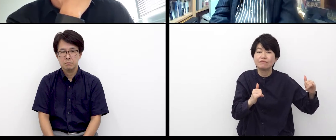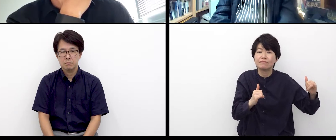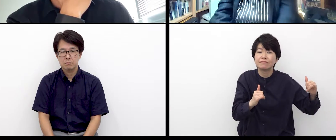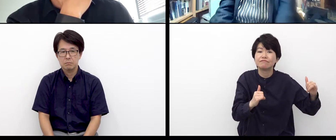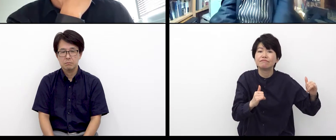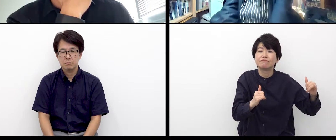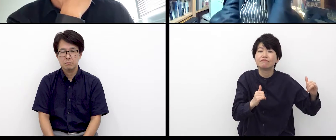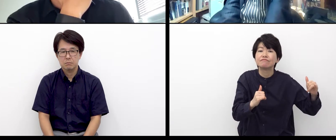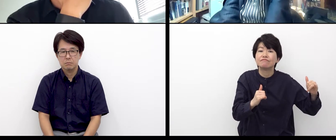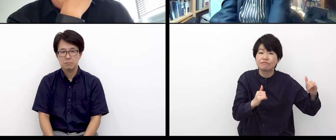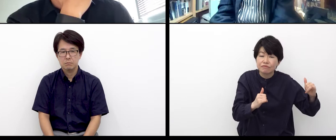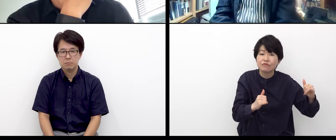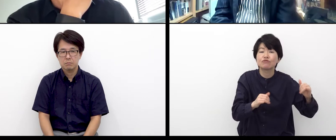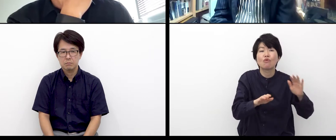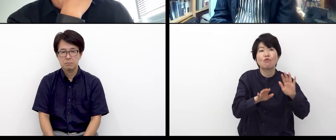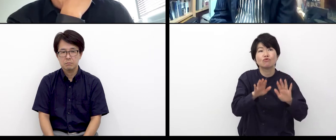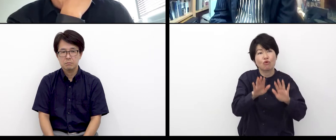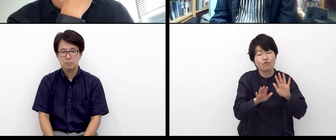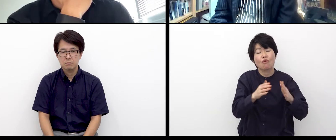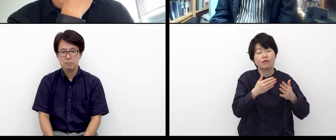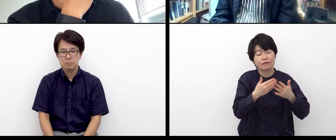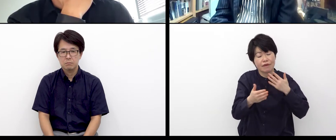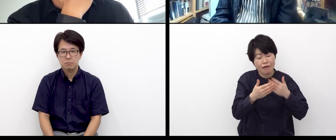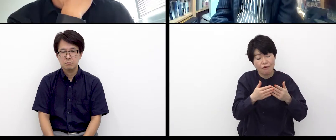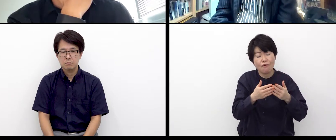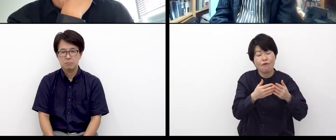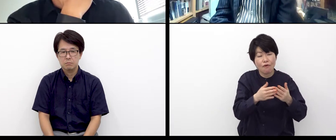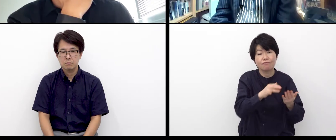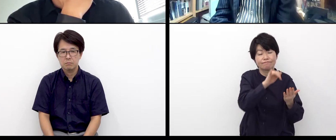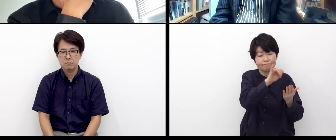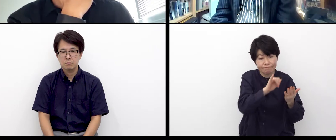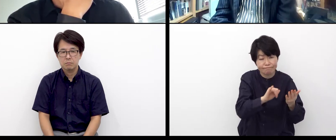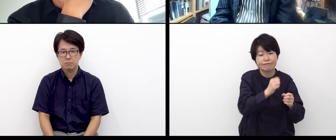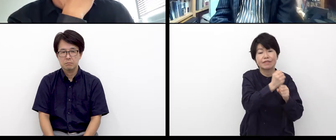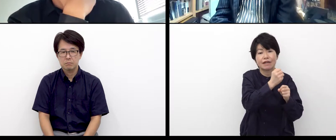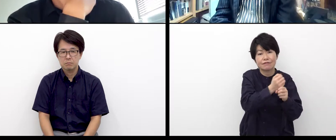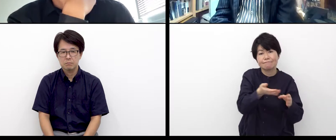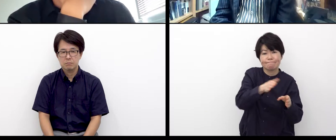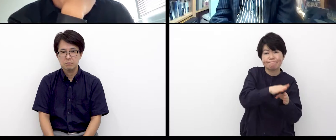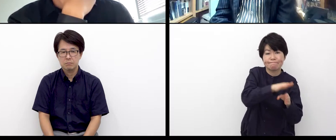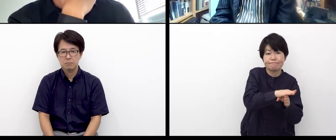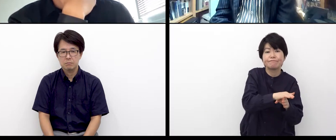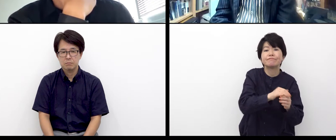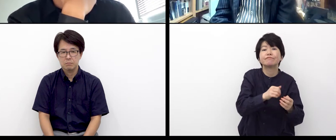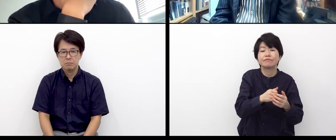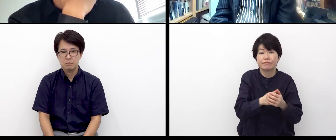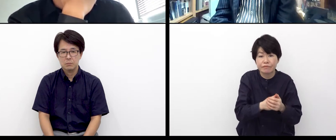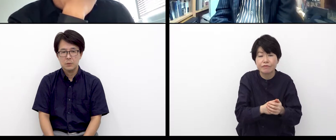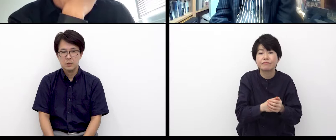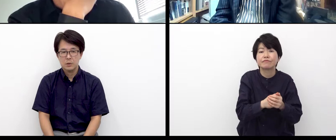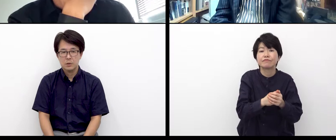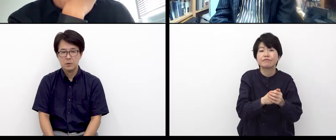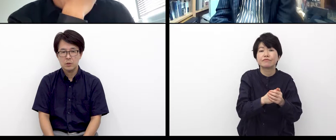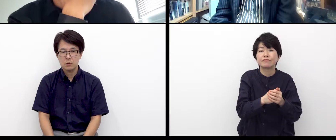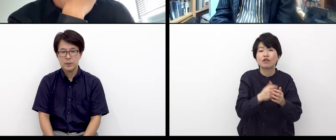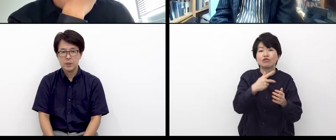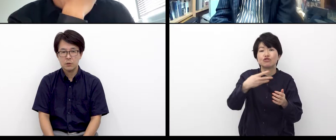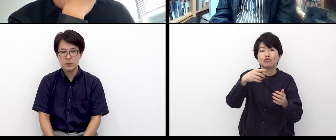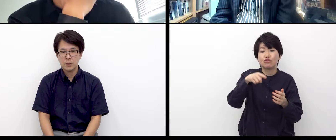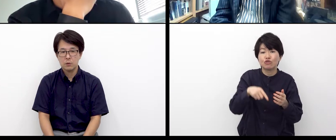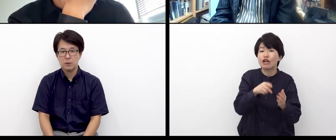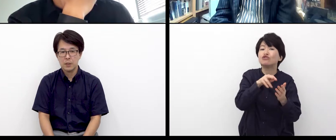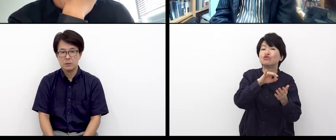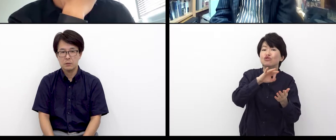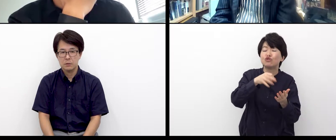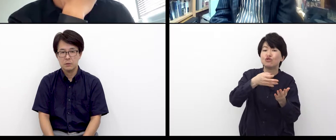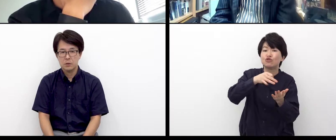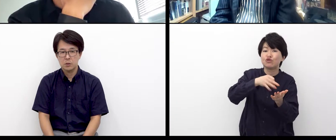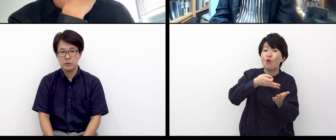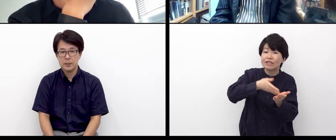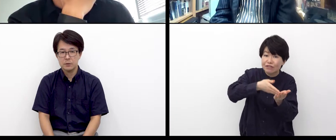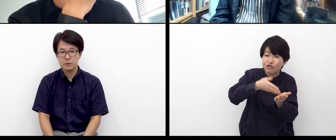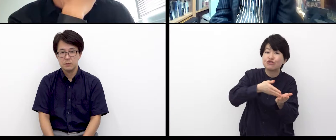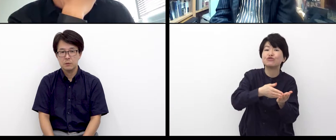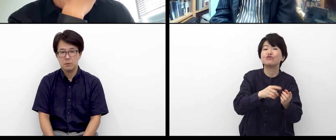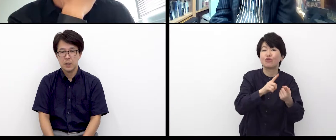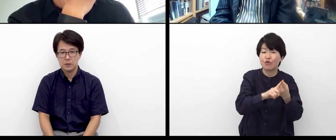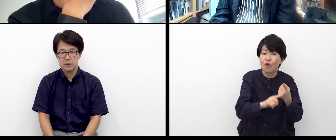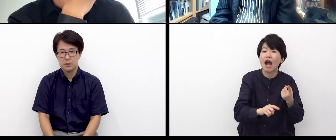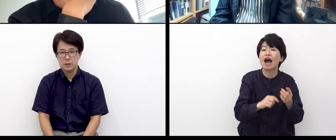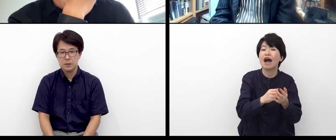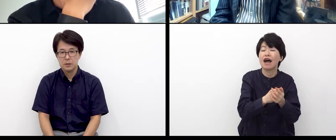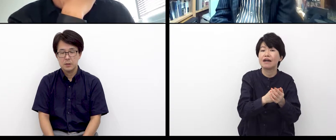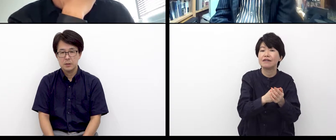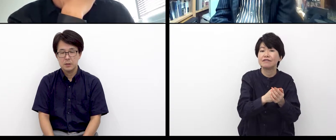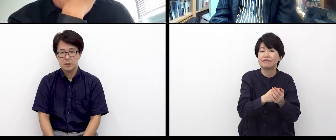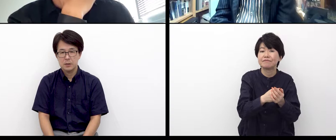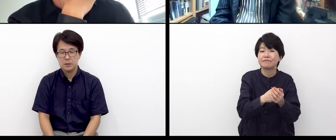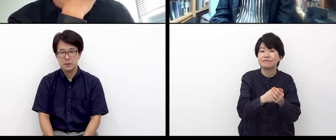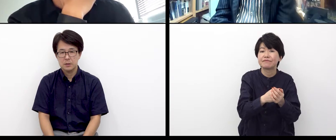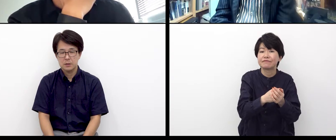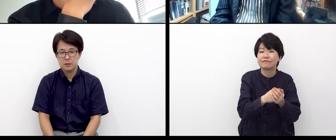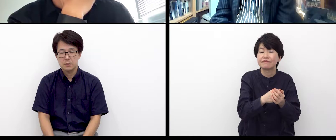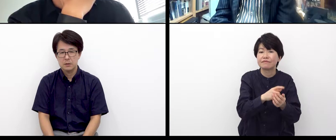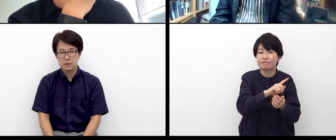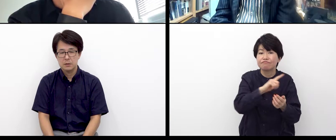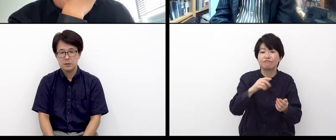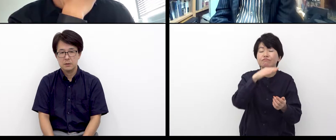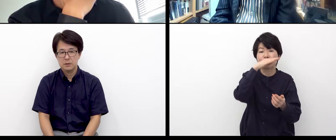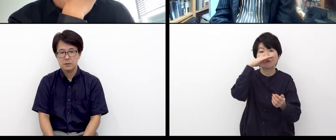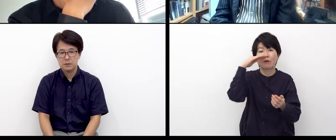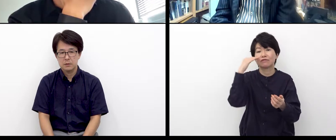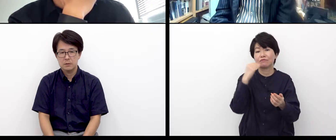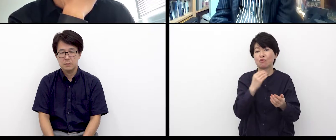make their situation or experiences into artwork, such as novel or music, and I think they are great works.